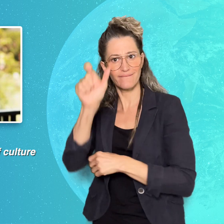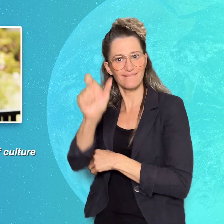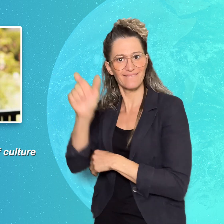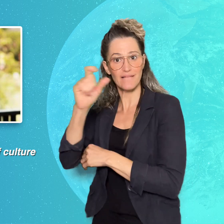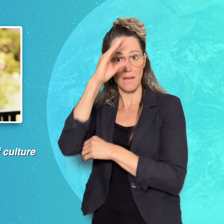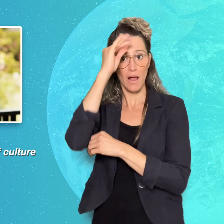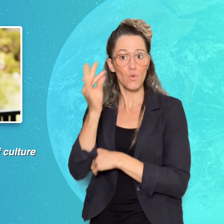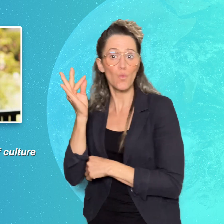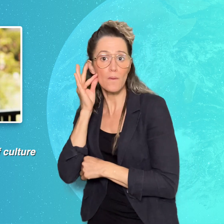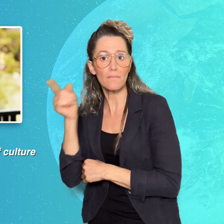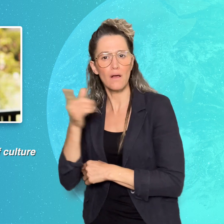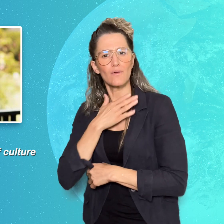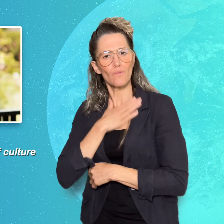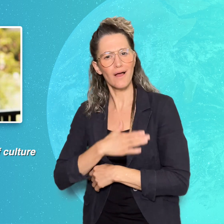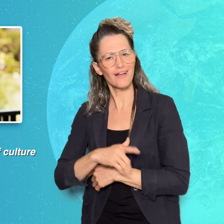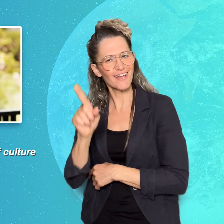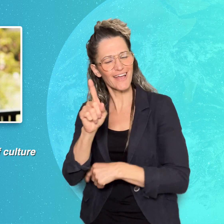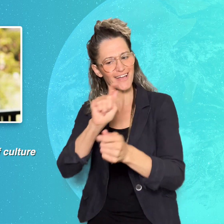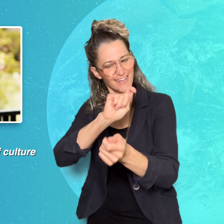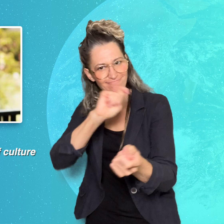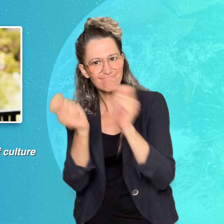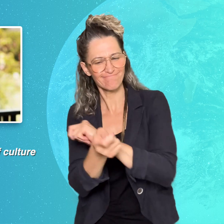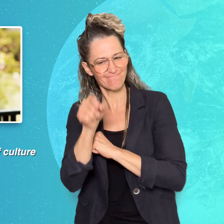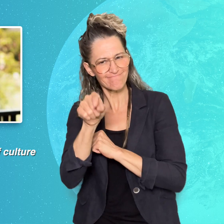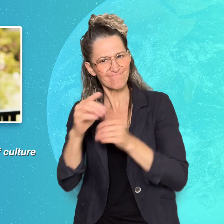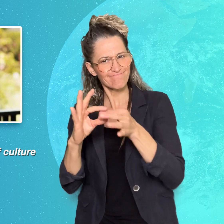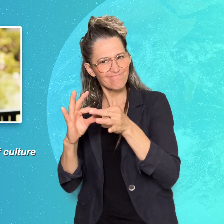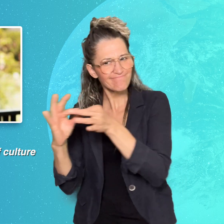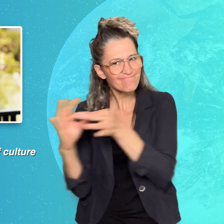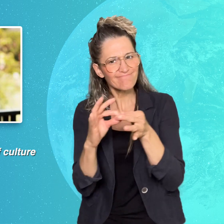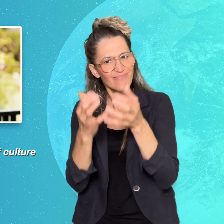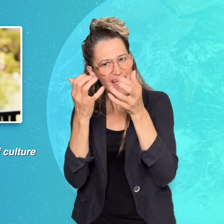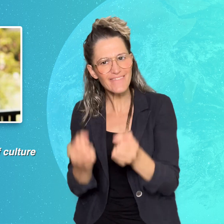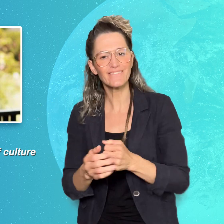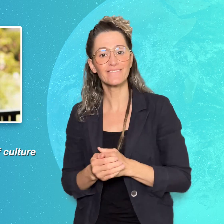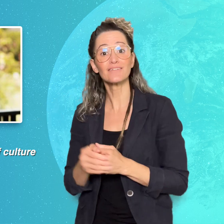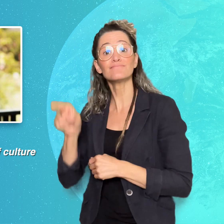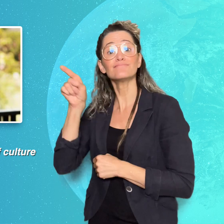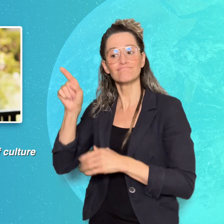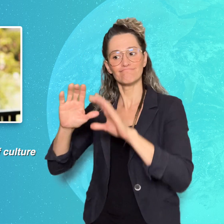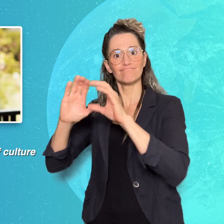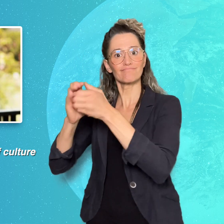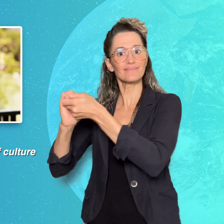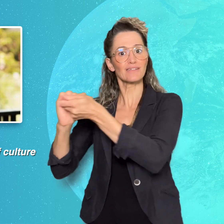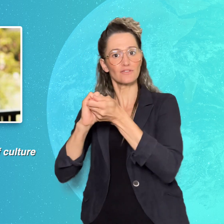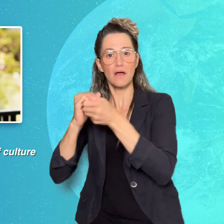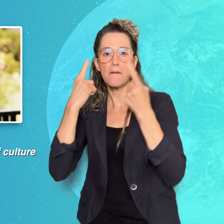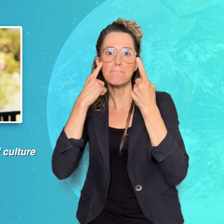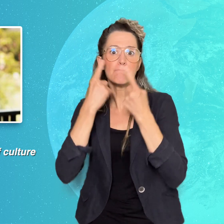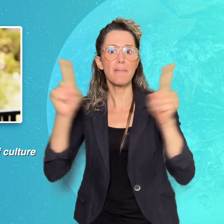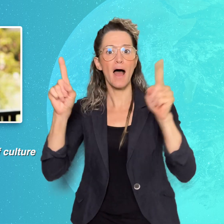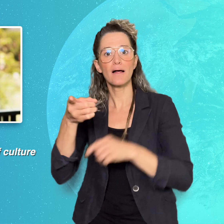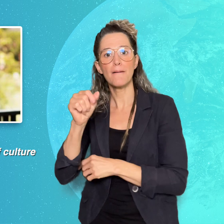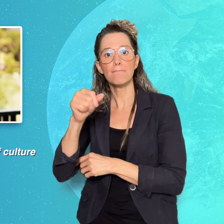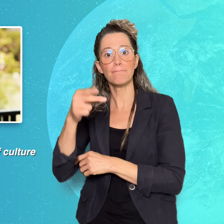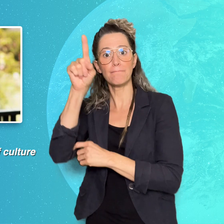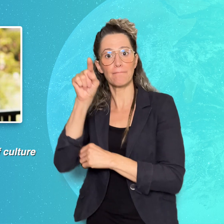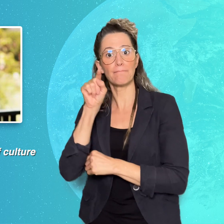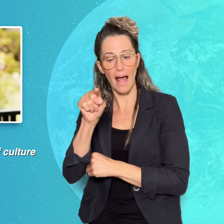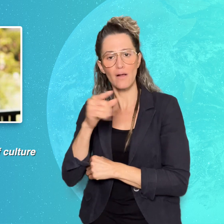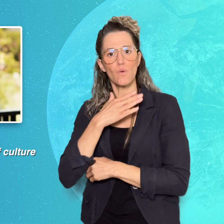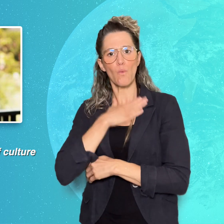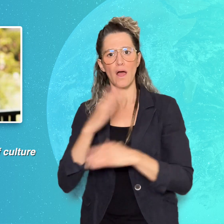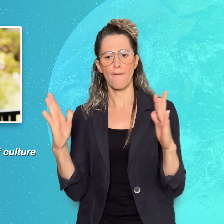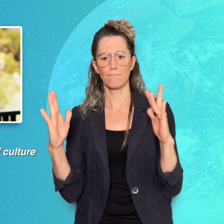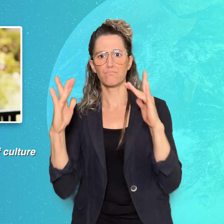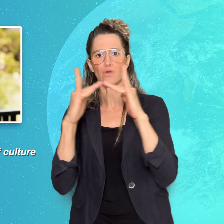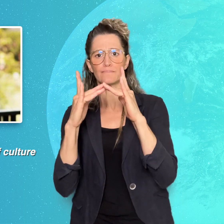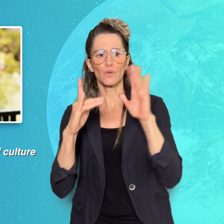is trying to change that. PAH! Bridging the Gap offers Jamaican Sign Language